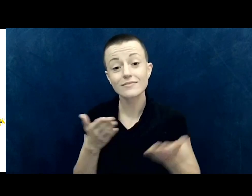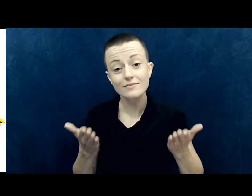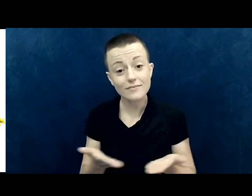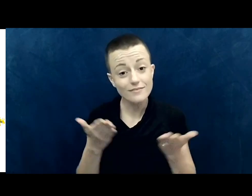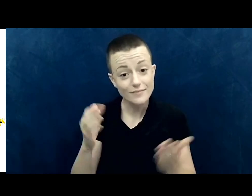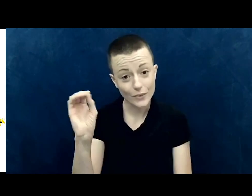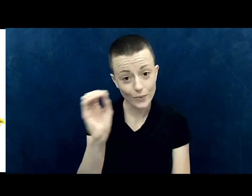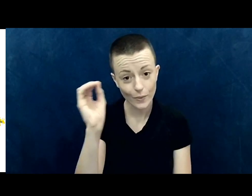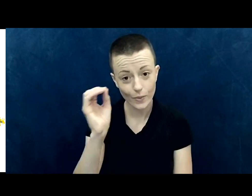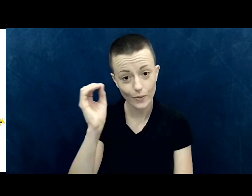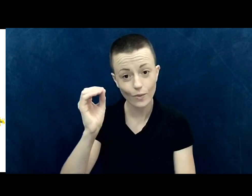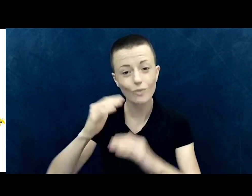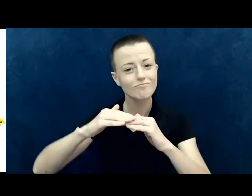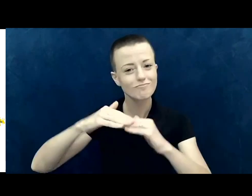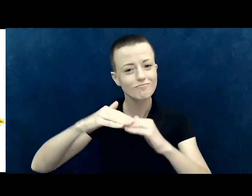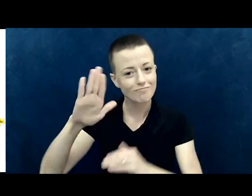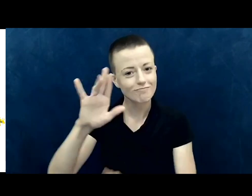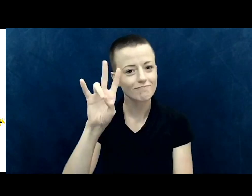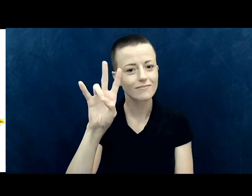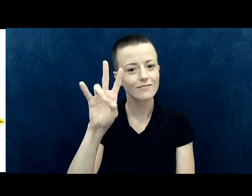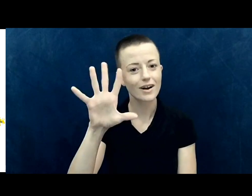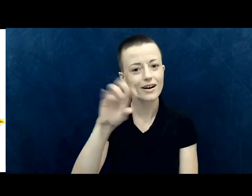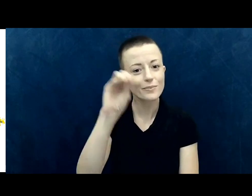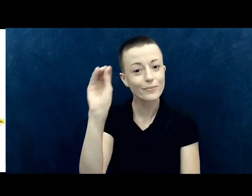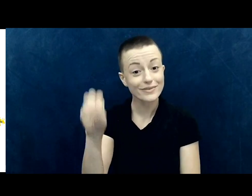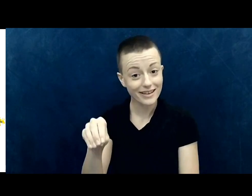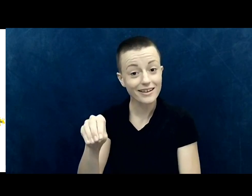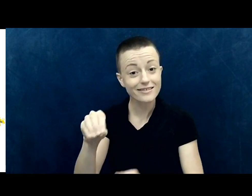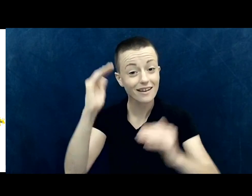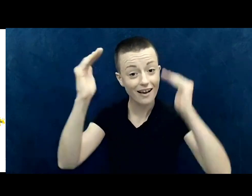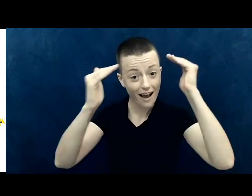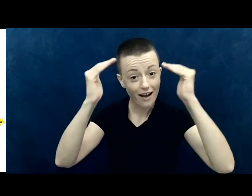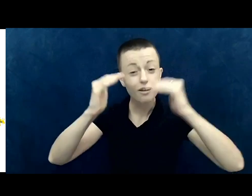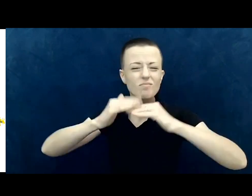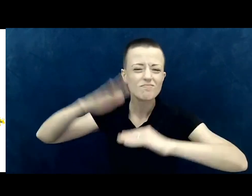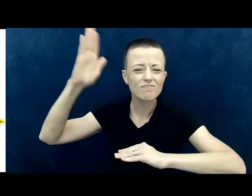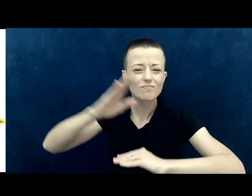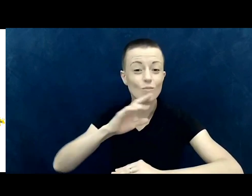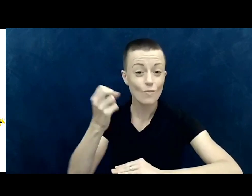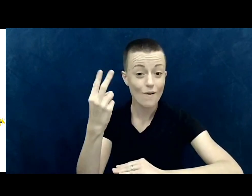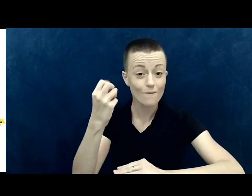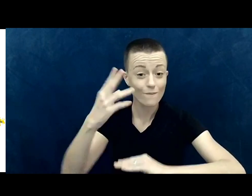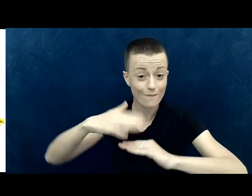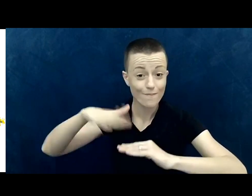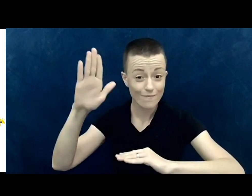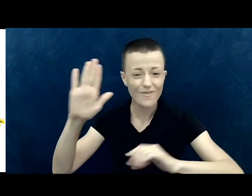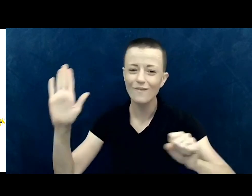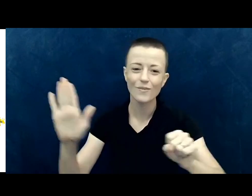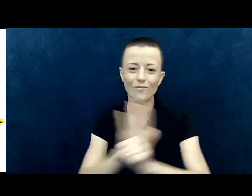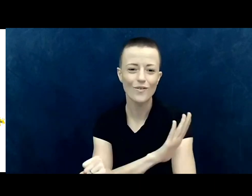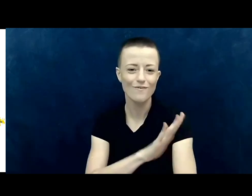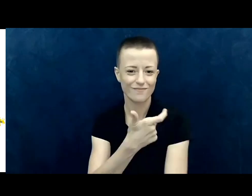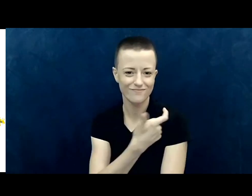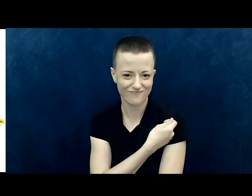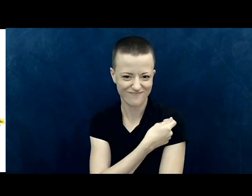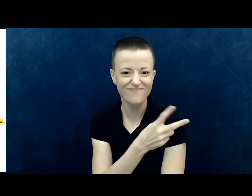In Ontario alone, more than 75% of eligible Ontarians over the of age 12 are fully vaccinated.